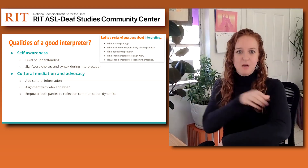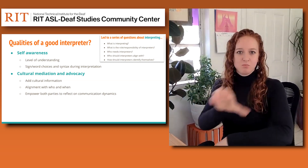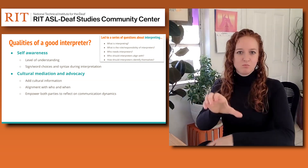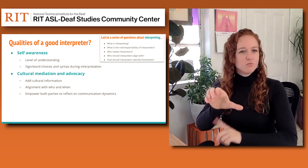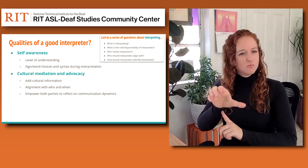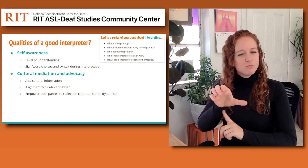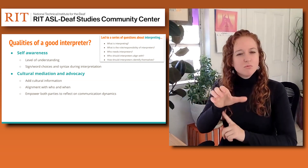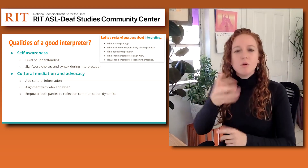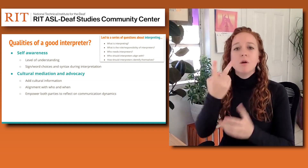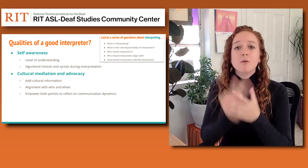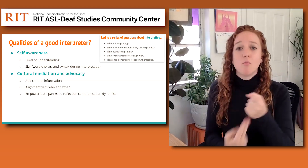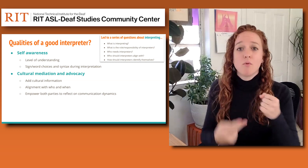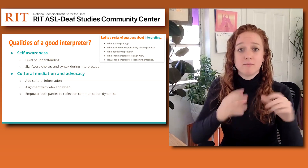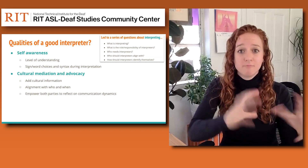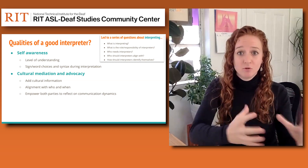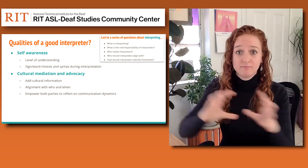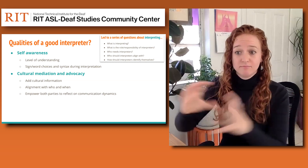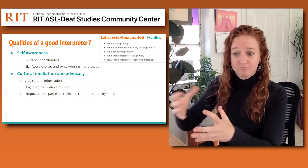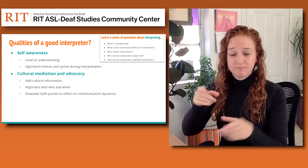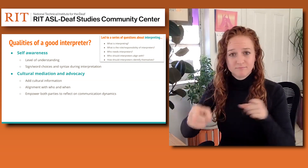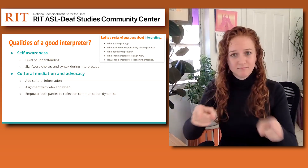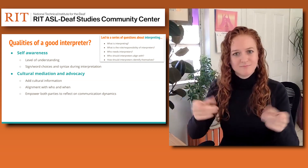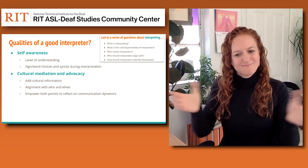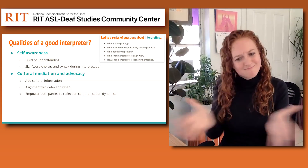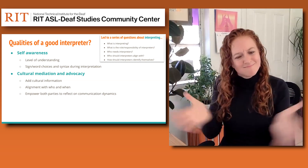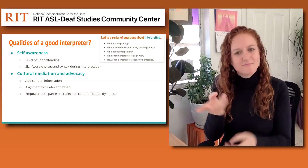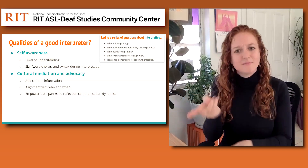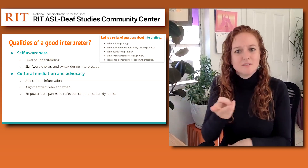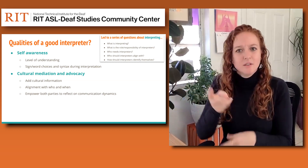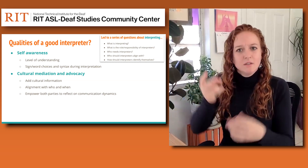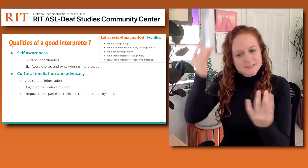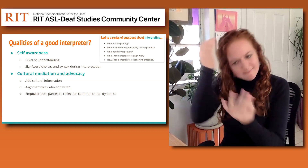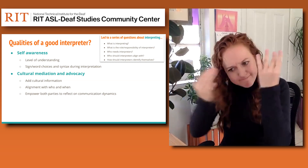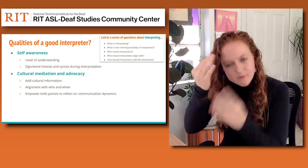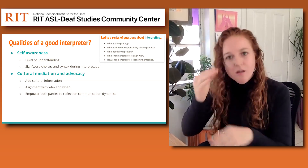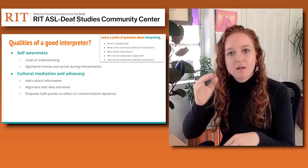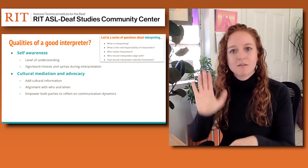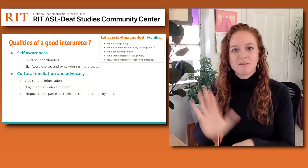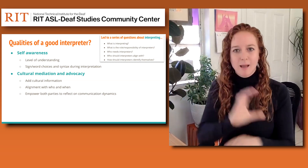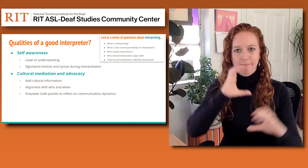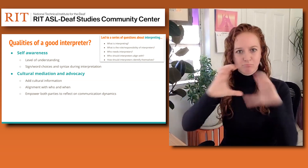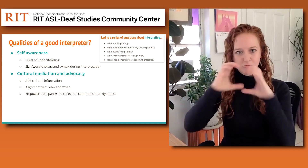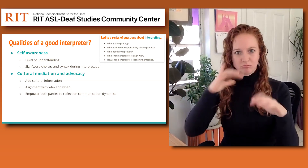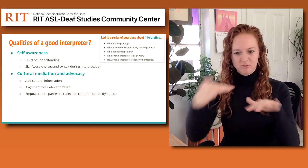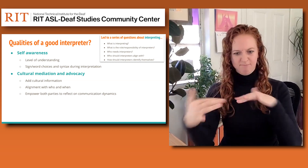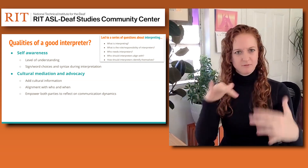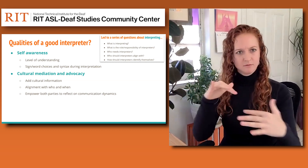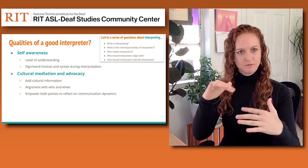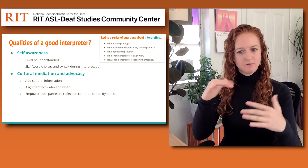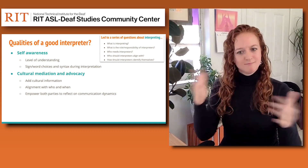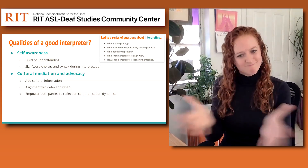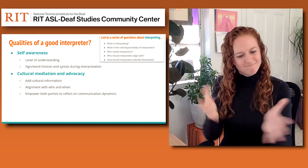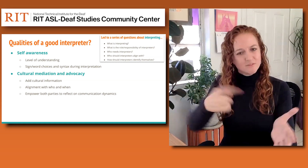We also need to talk about power dynamics. We need to consider the communication